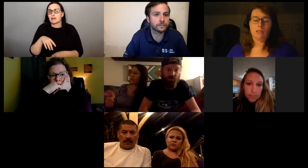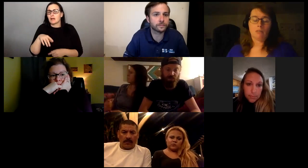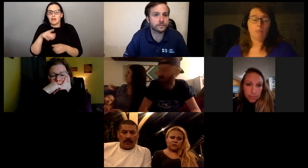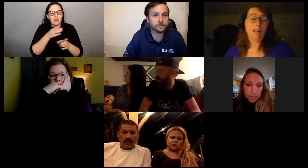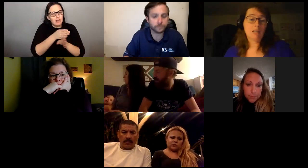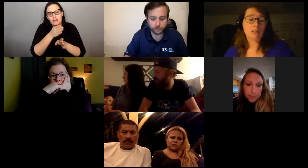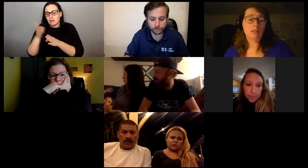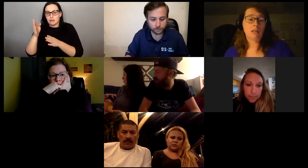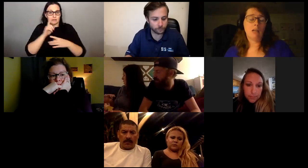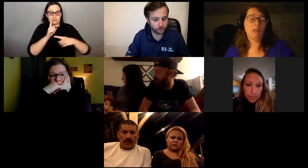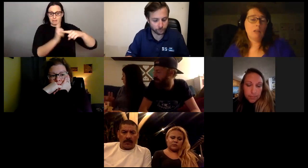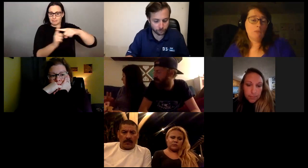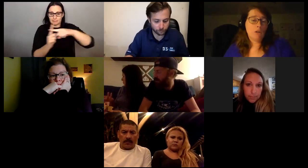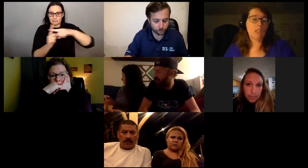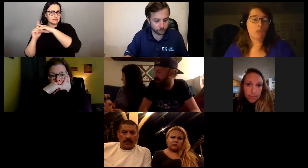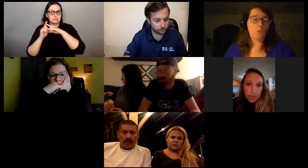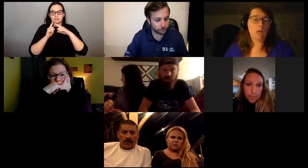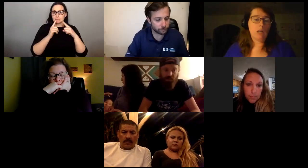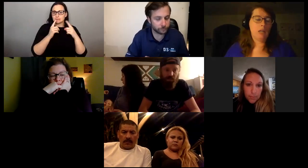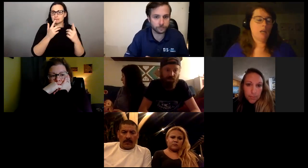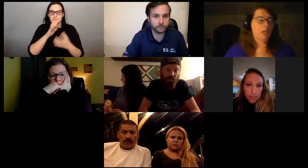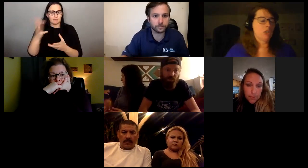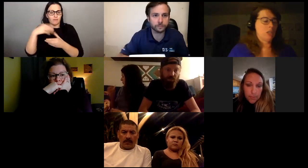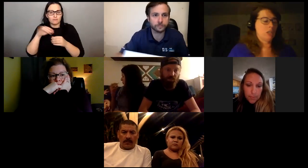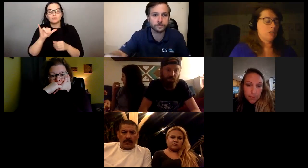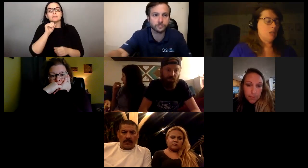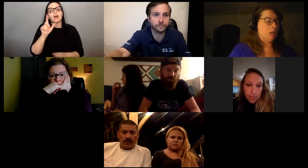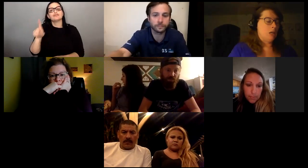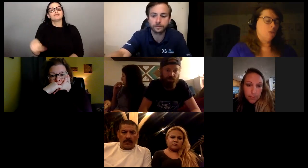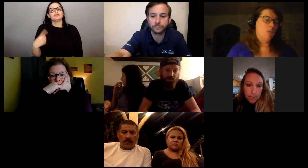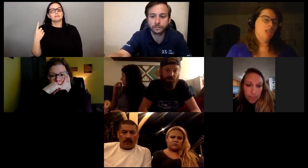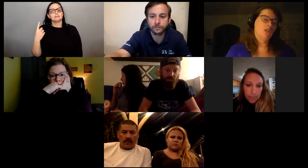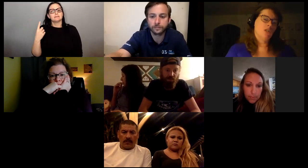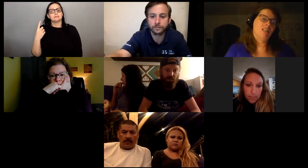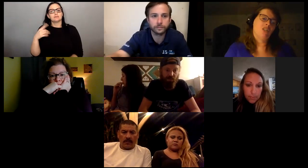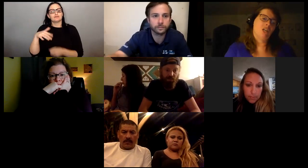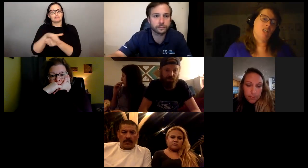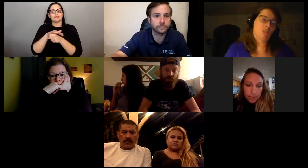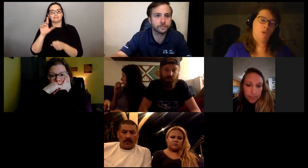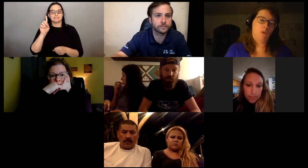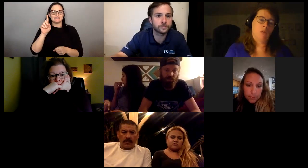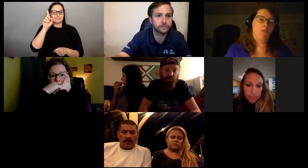plus and involved as well and not